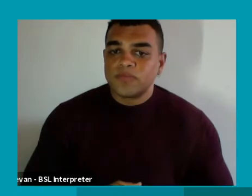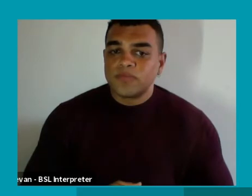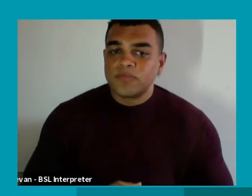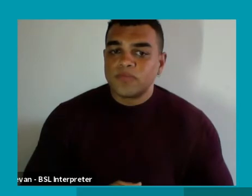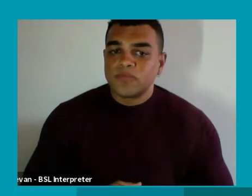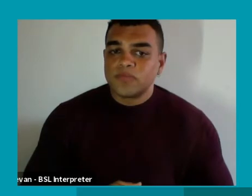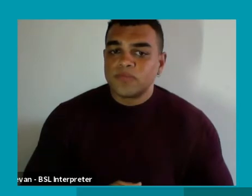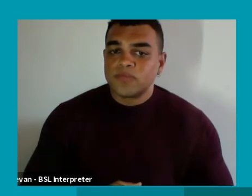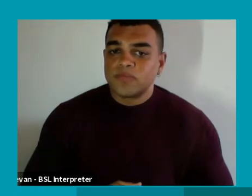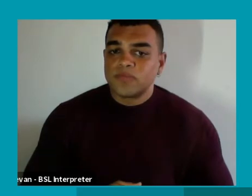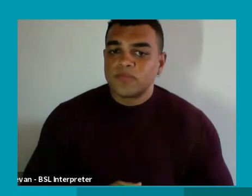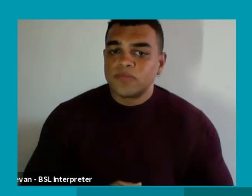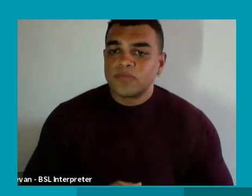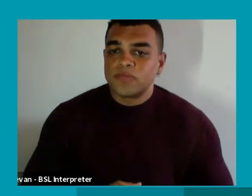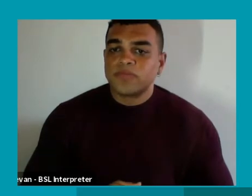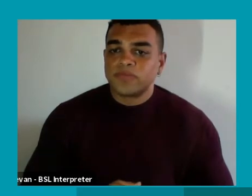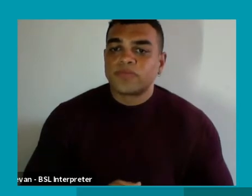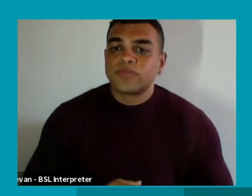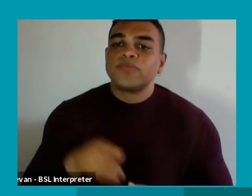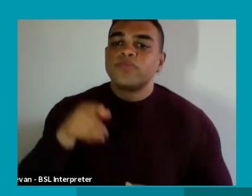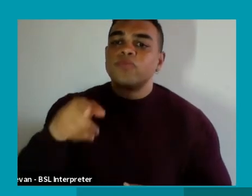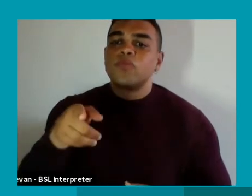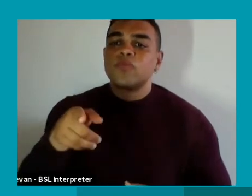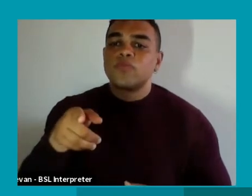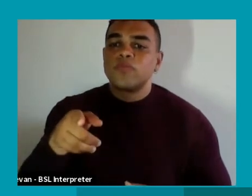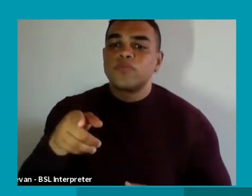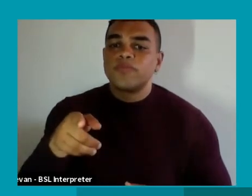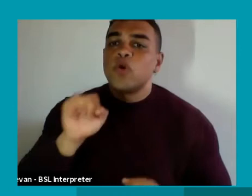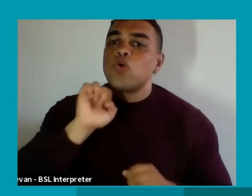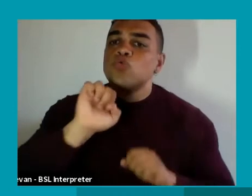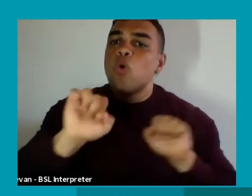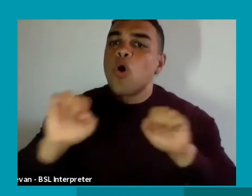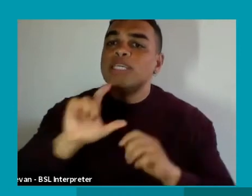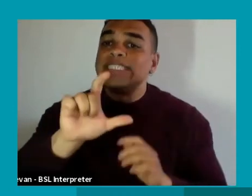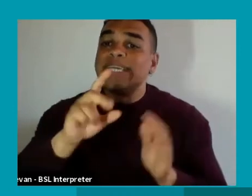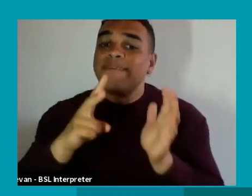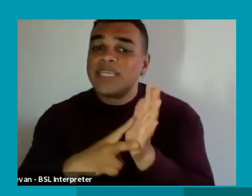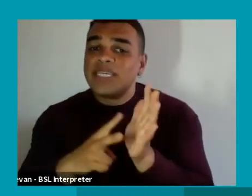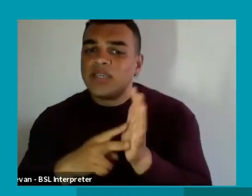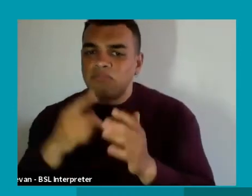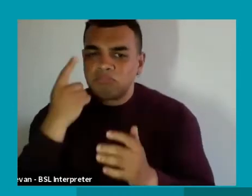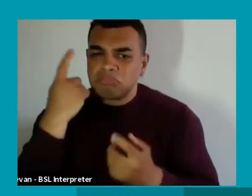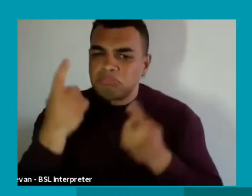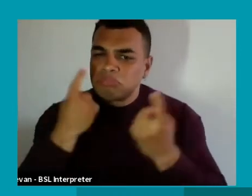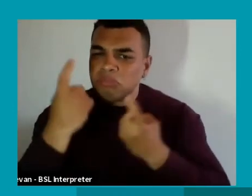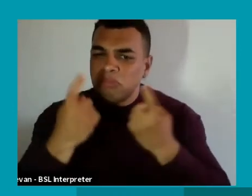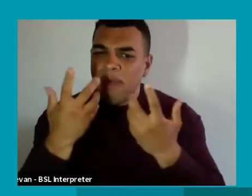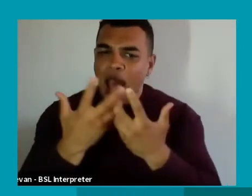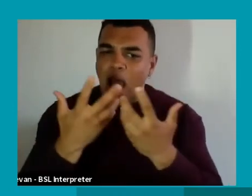or the STAR as a formula to help you craft those wonderful success stories or achievements.